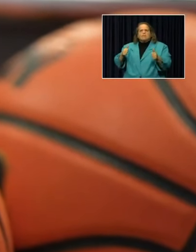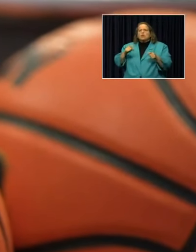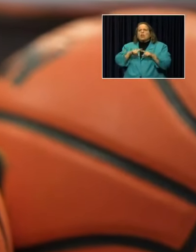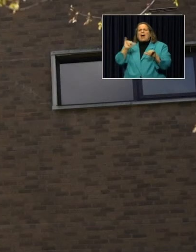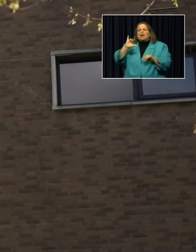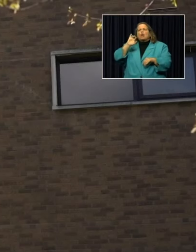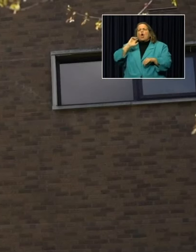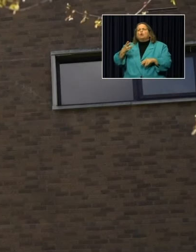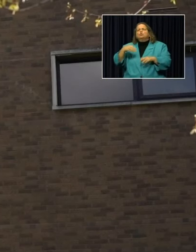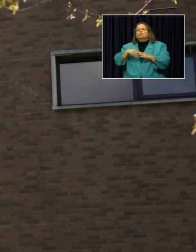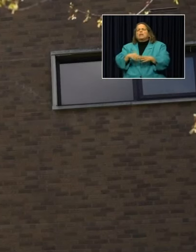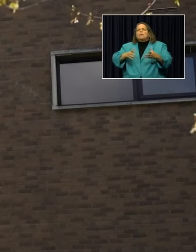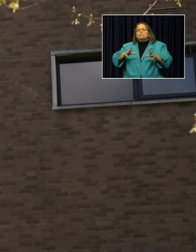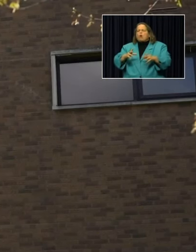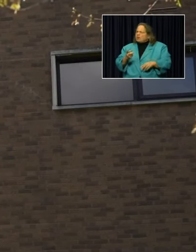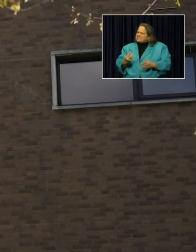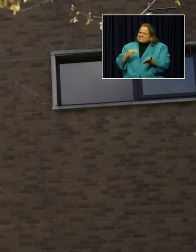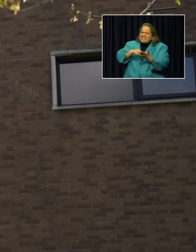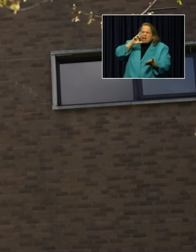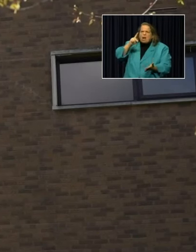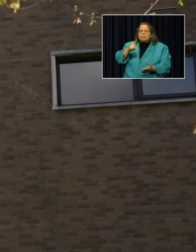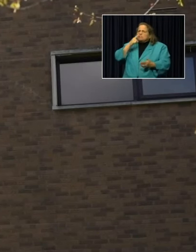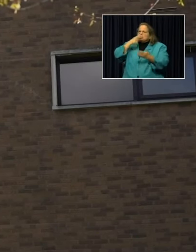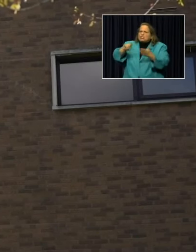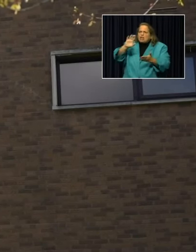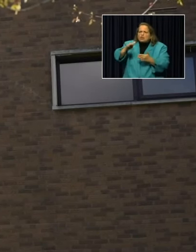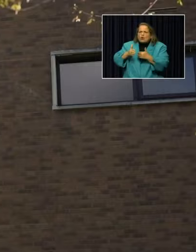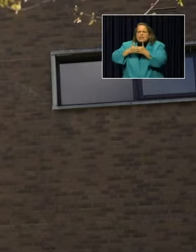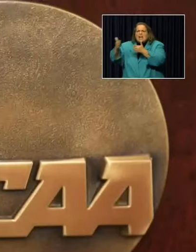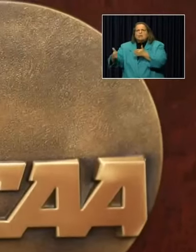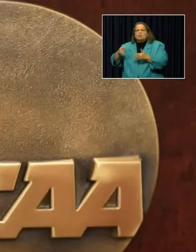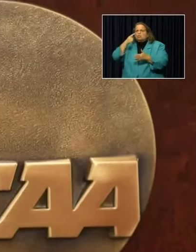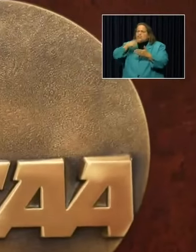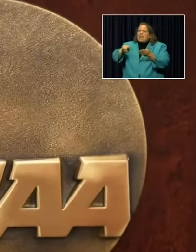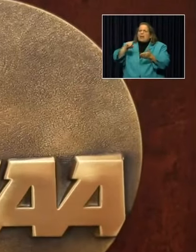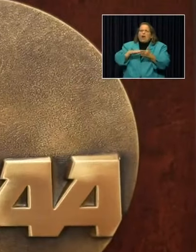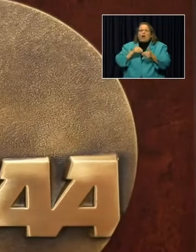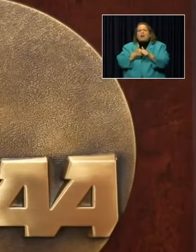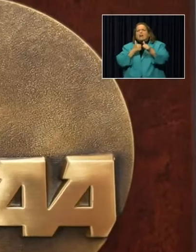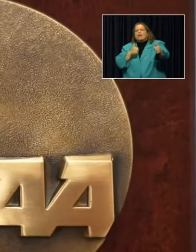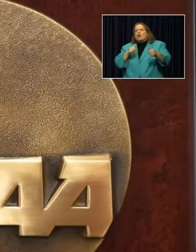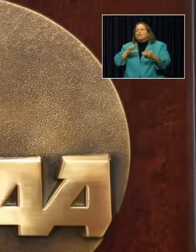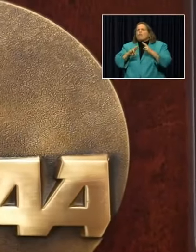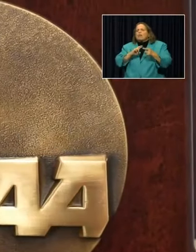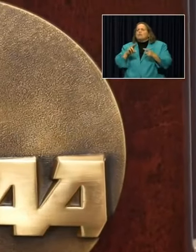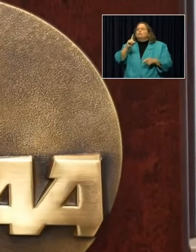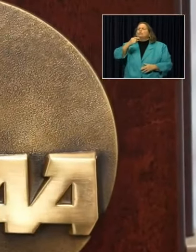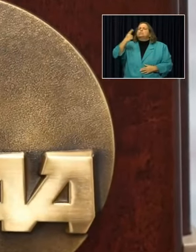FOUR MIN, SHE LIVES FOUR MINUTES AWAY, MY BEAUTIFUL 18-MONTH-OLD